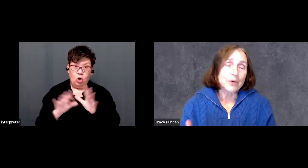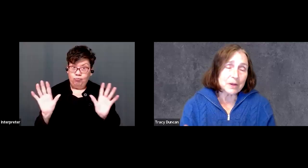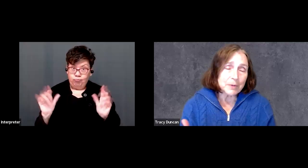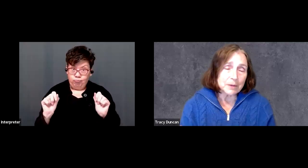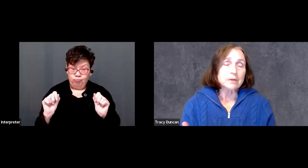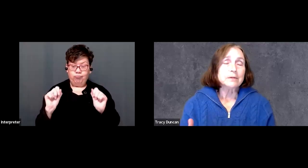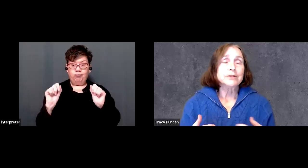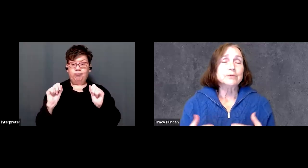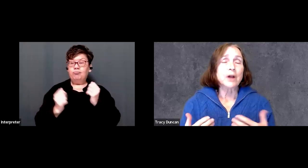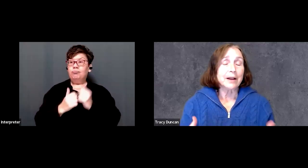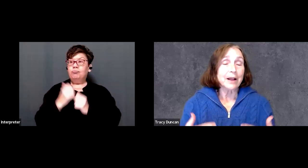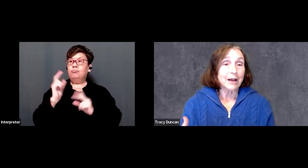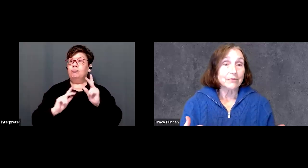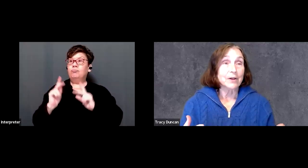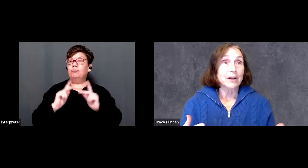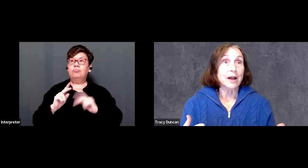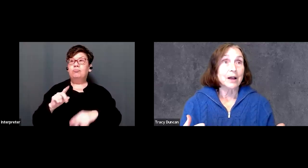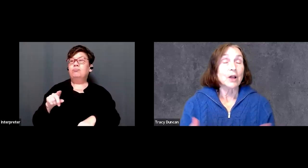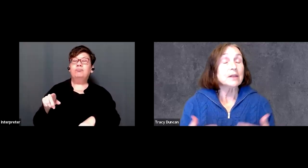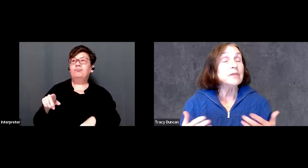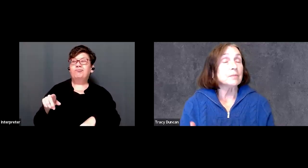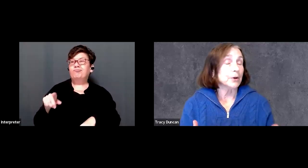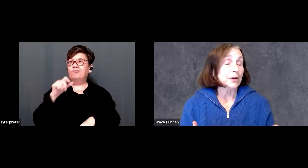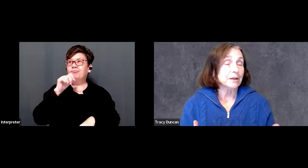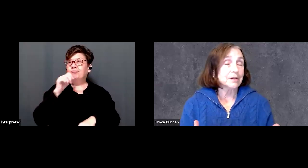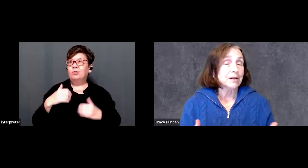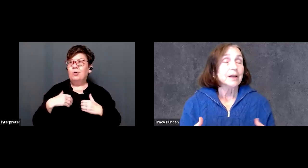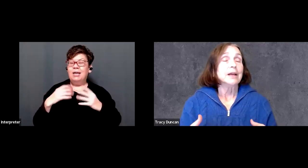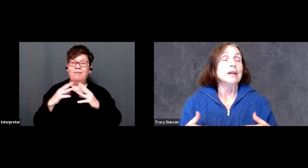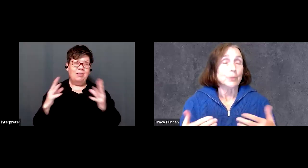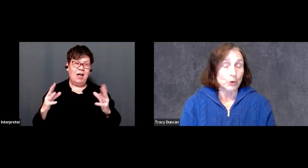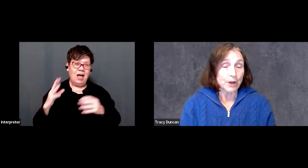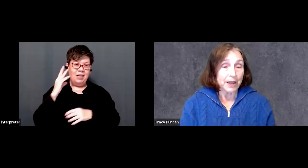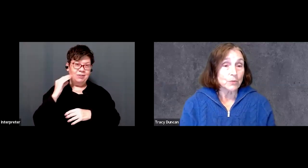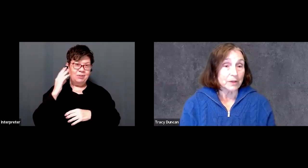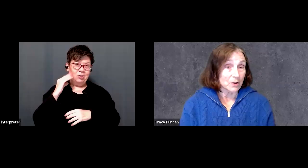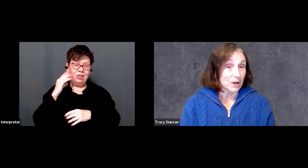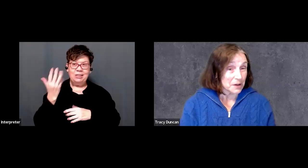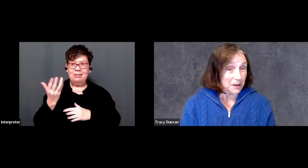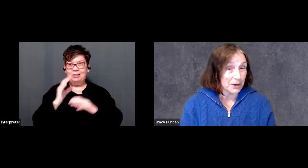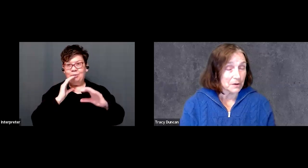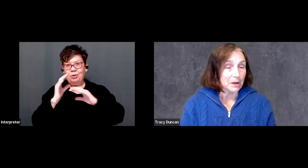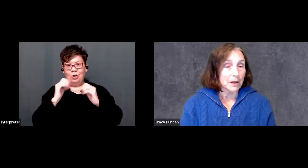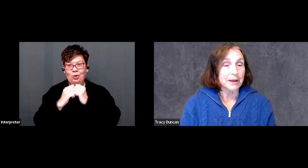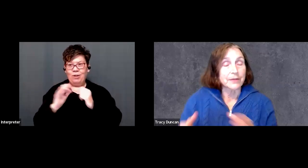Most people do not have, uh... lots of experience communicating with their legislators